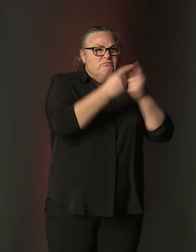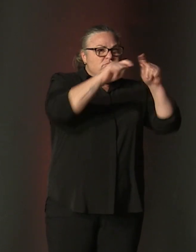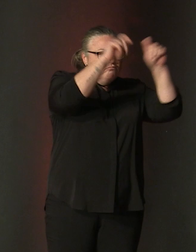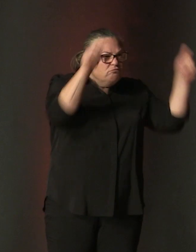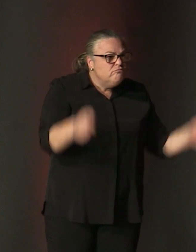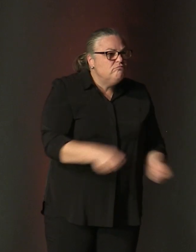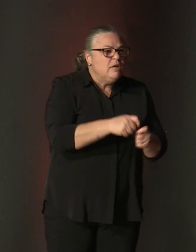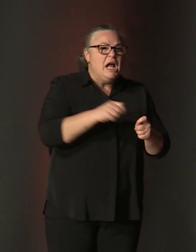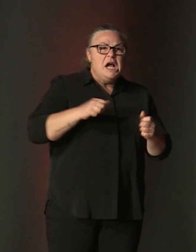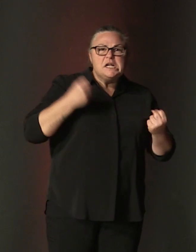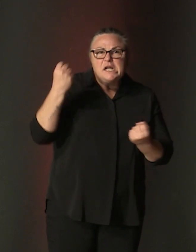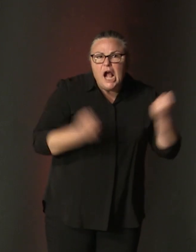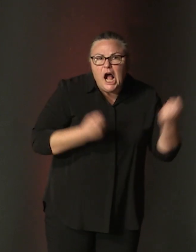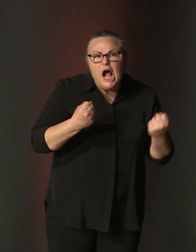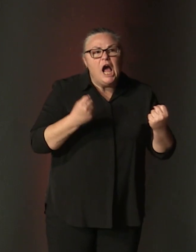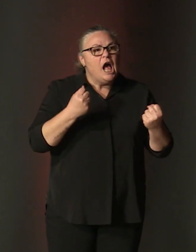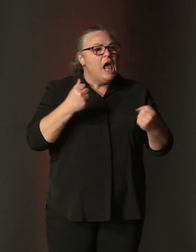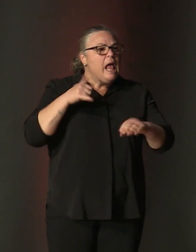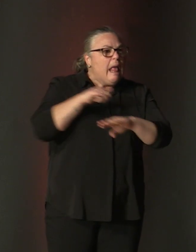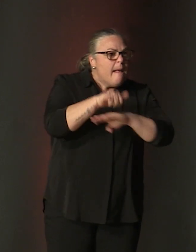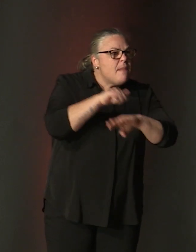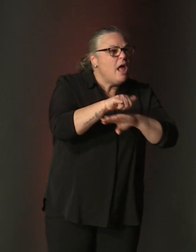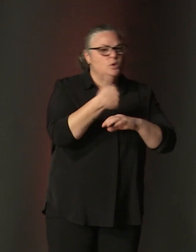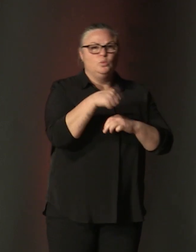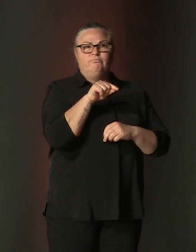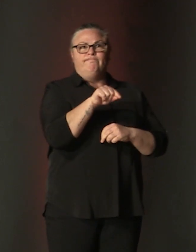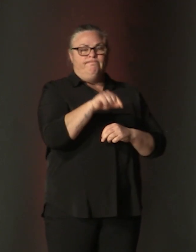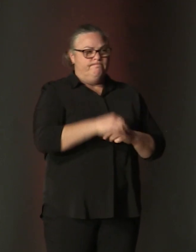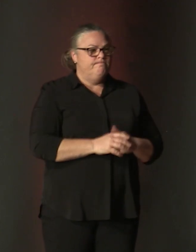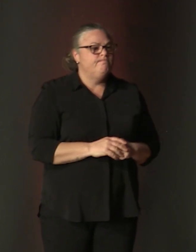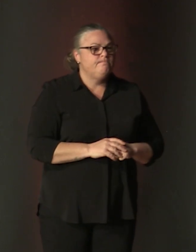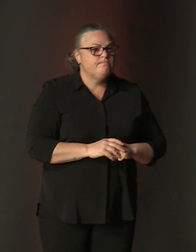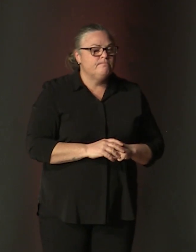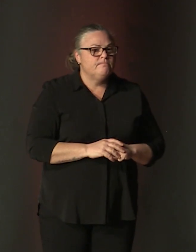and found that they can not only survive on a sole polystyrene diet.